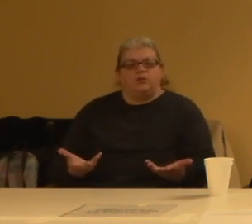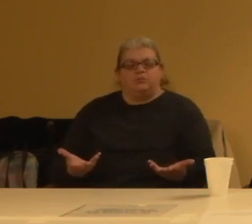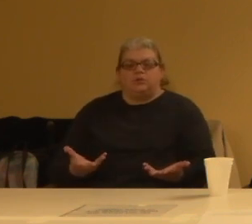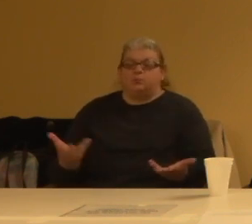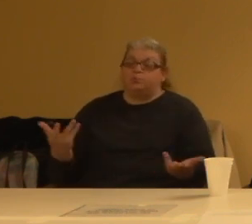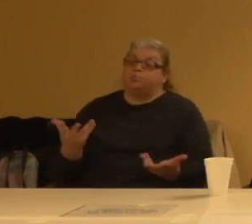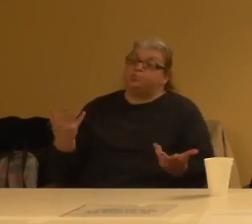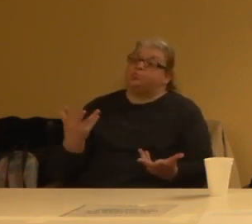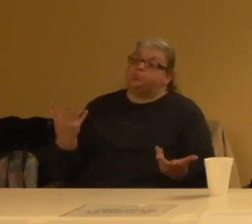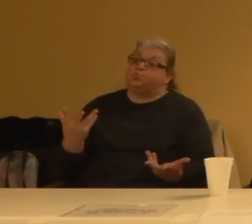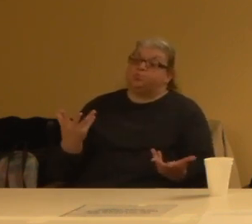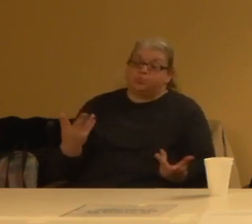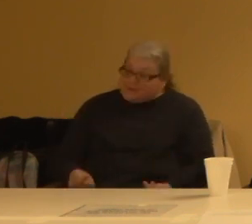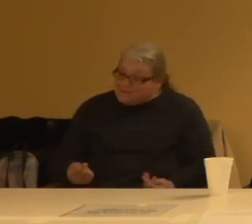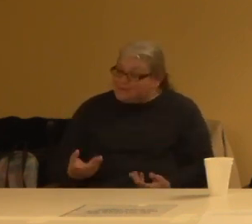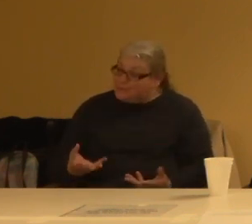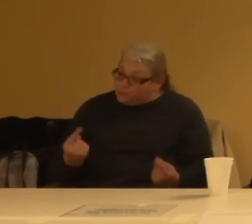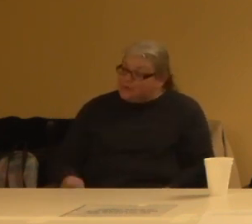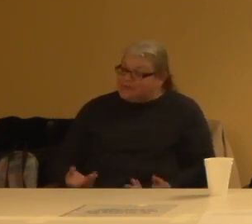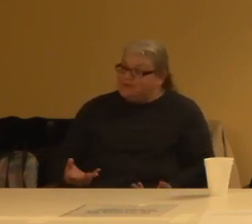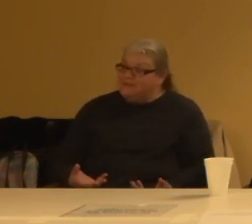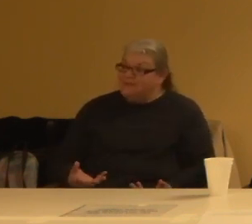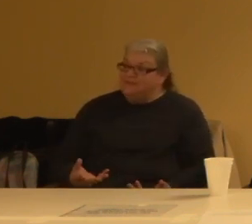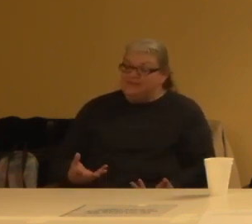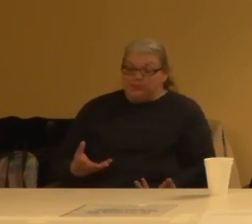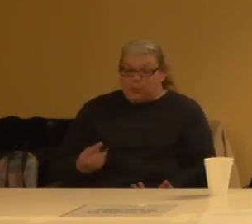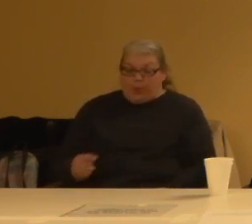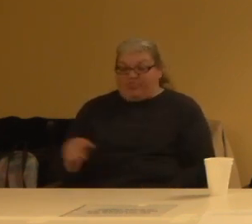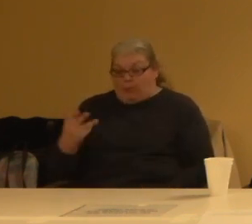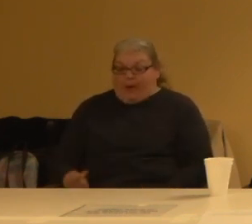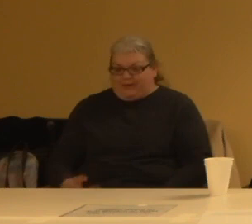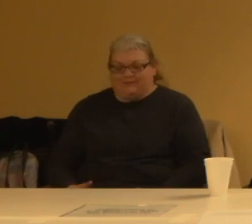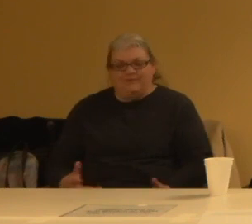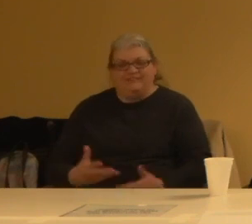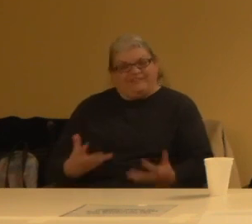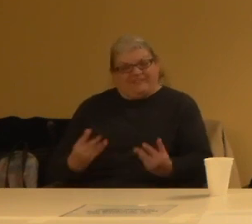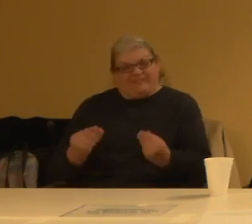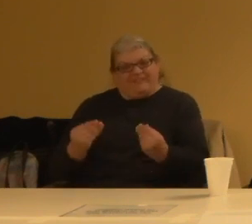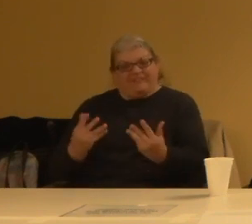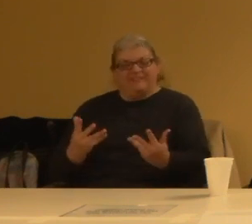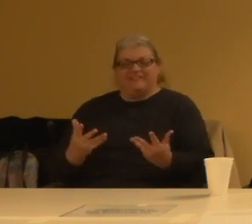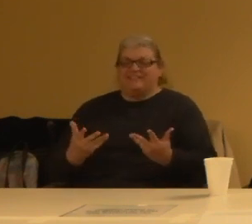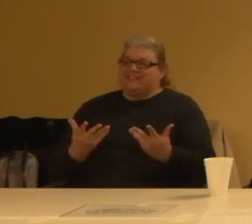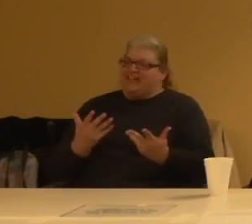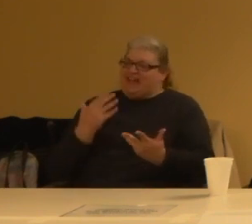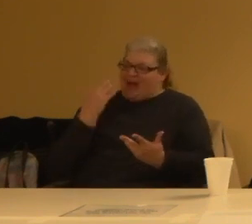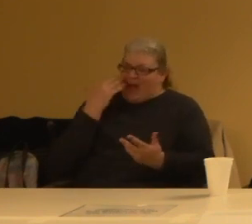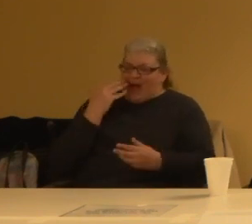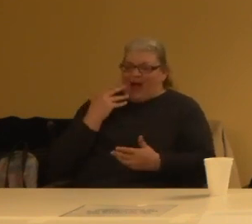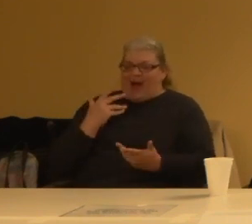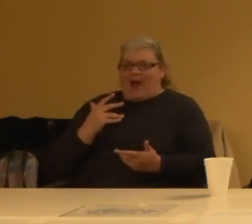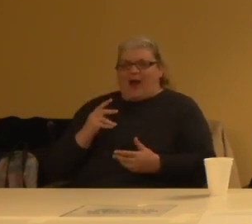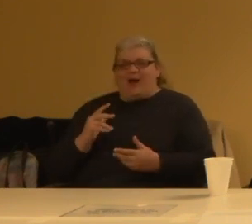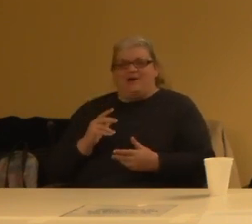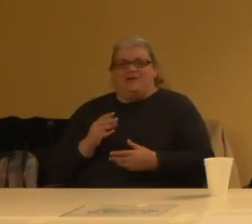like what, what, what the what? And so, I mean I think, you know, I know people are like, there's probably somebody watching this right now who's